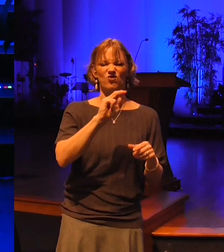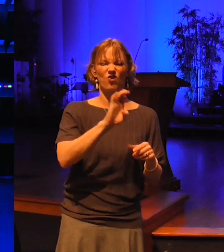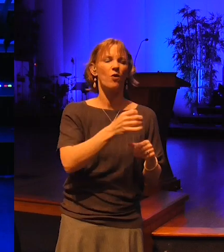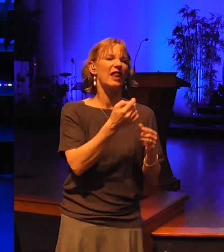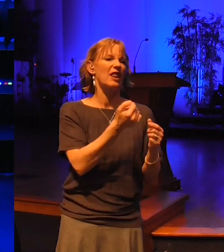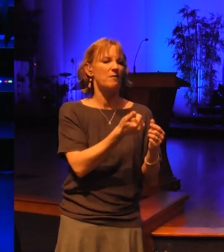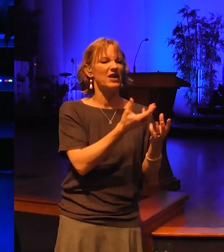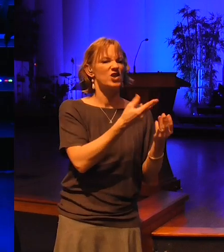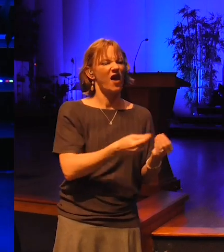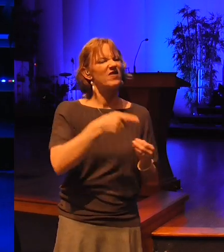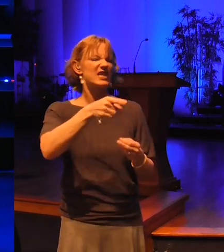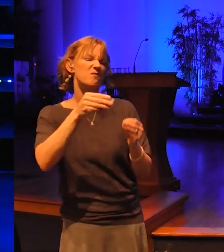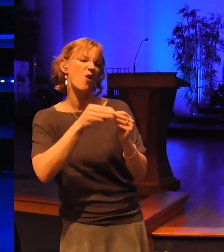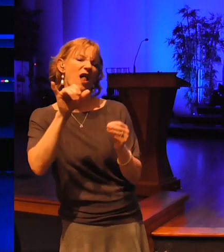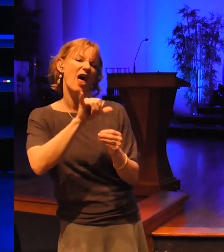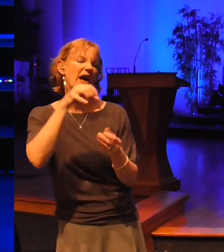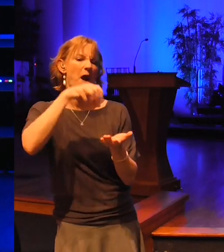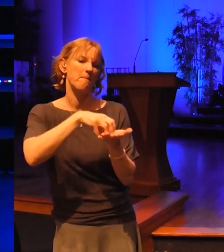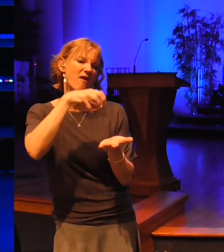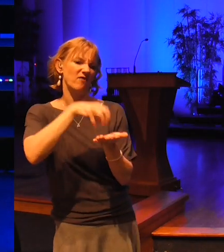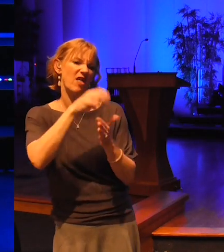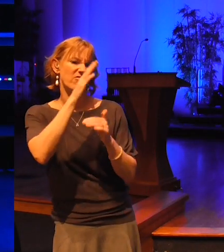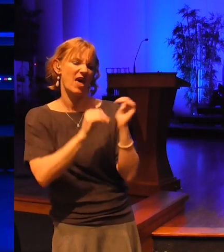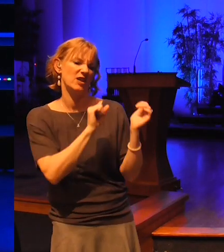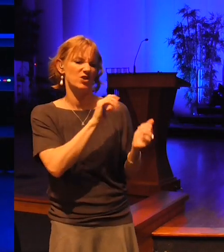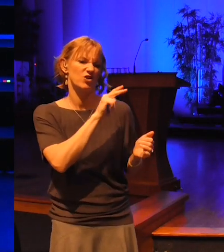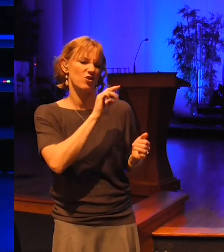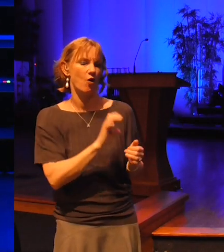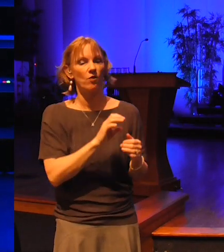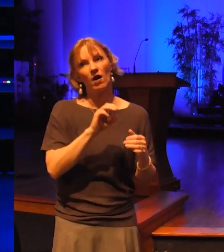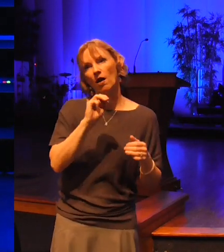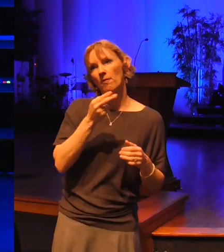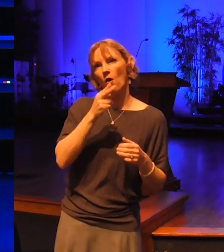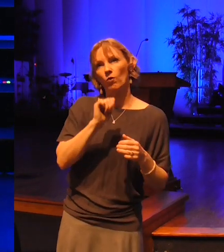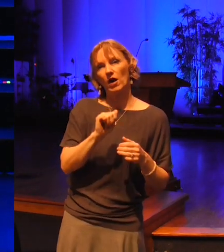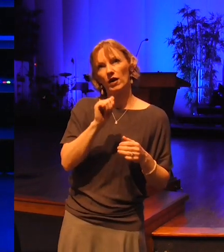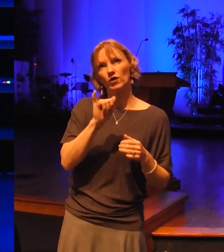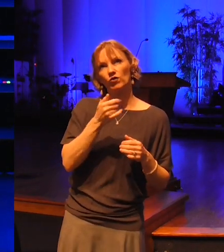a muffin than a scone and you can see Mocha Joe got annoyed he sits down at his table and